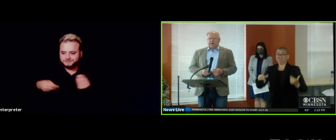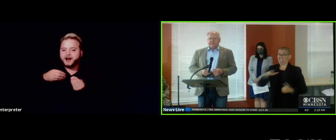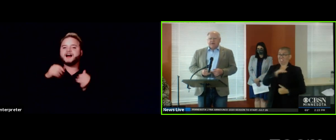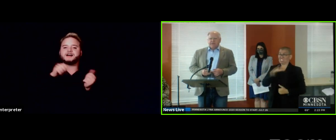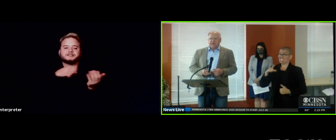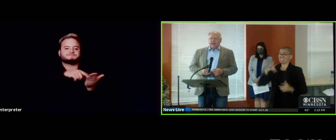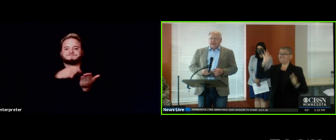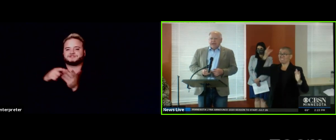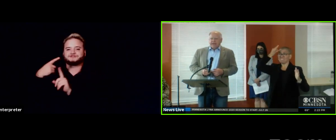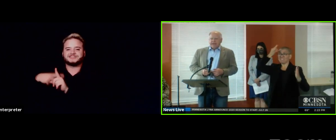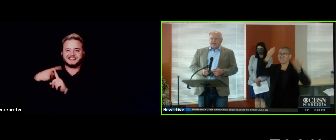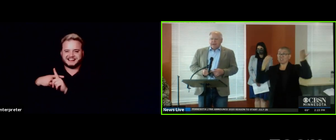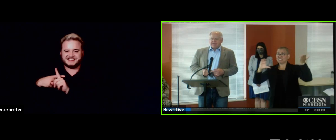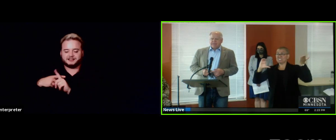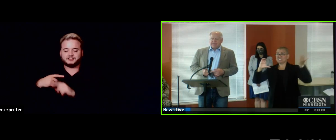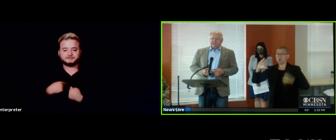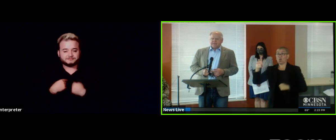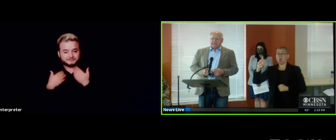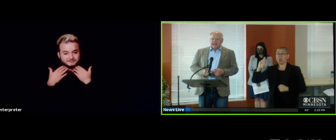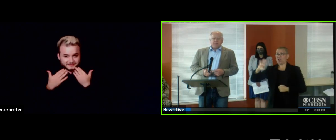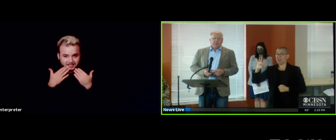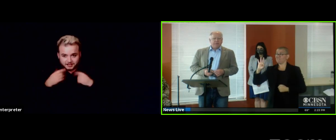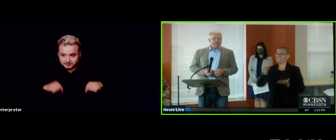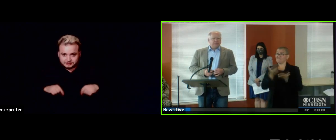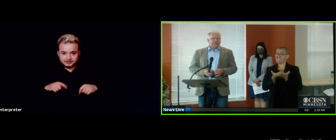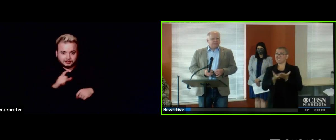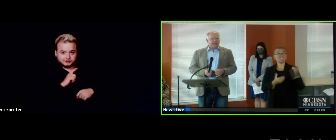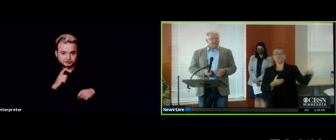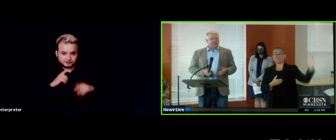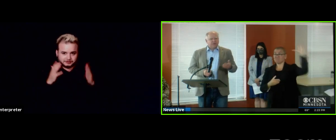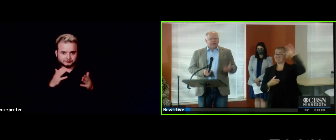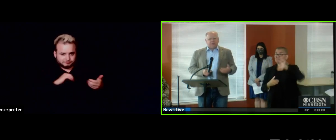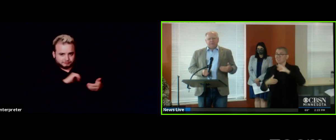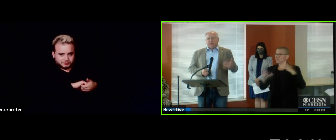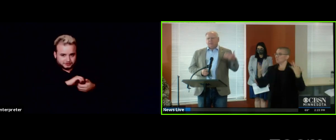CRF funds and I think this is exactly what Minnesotans expect us to do as we build back